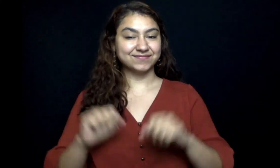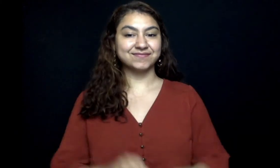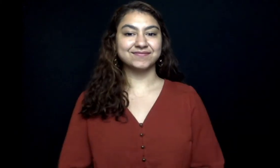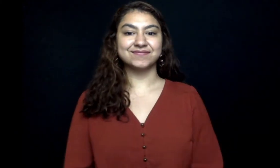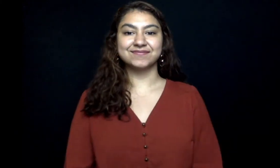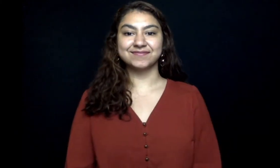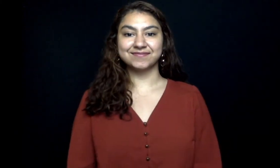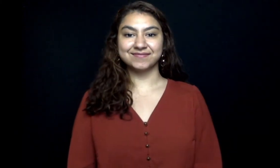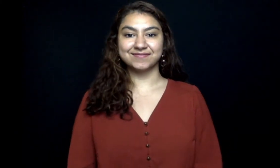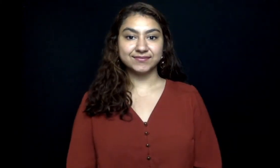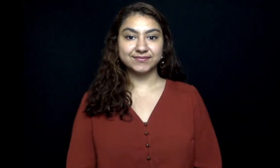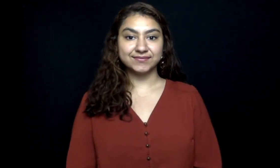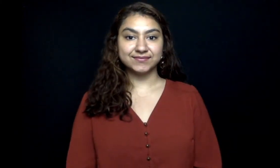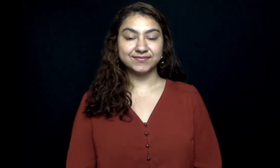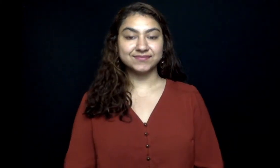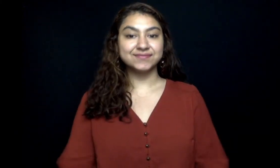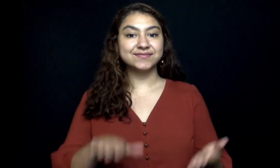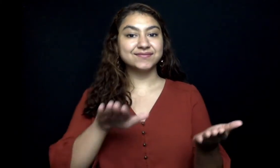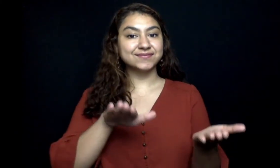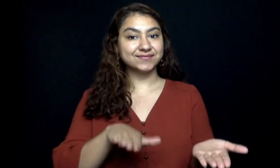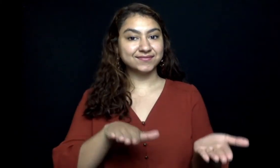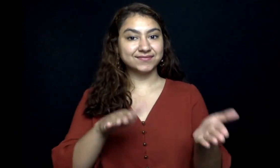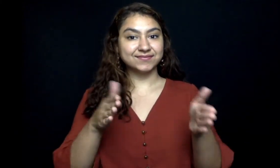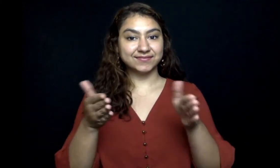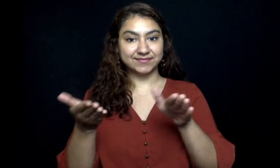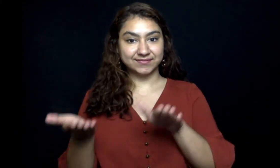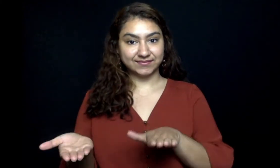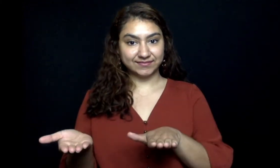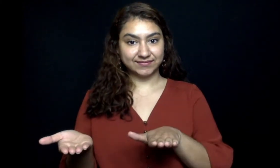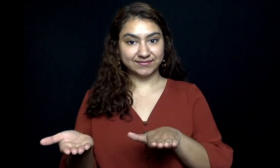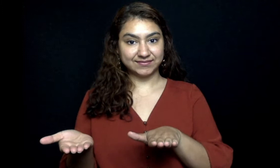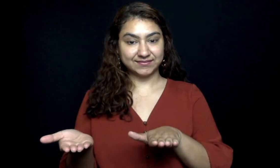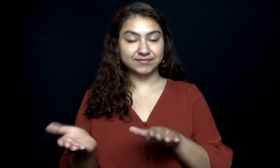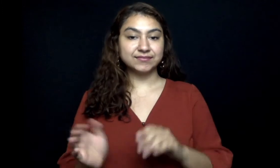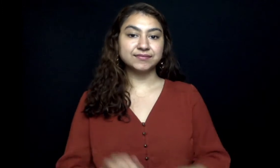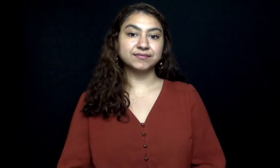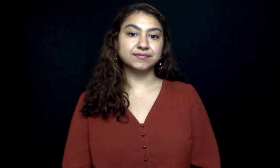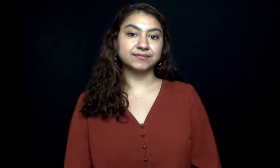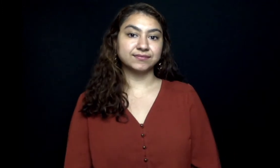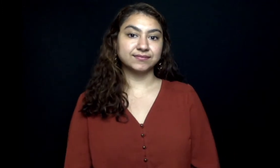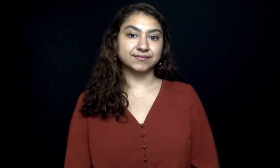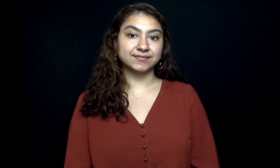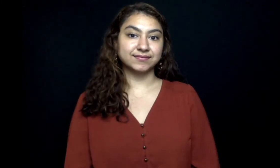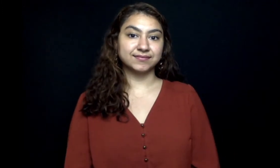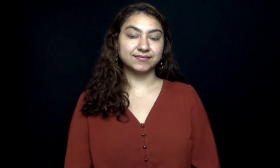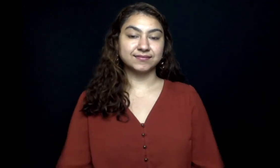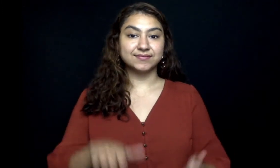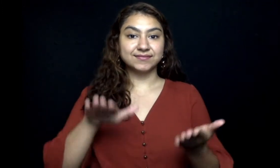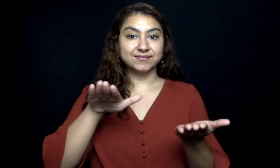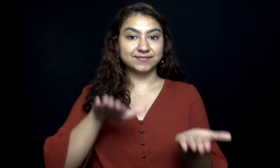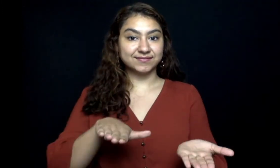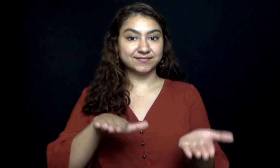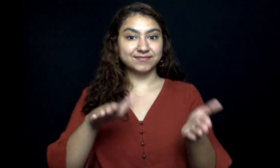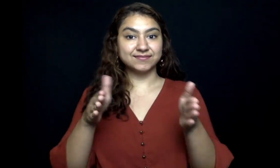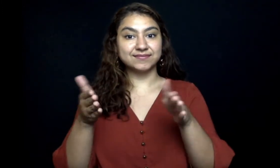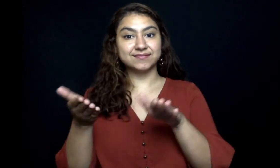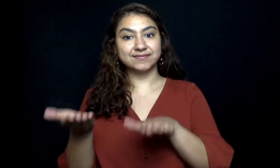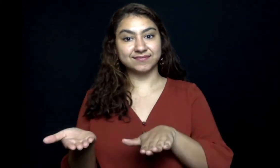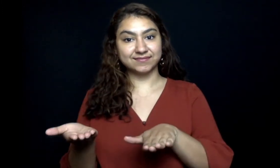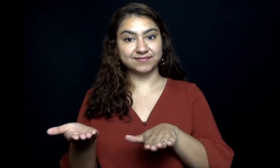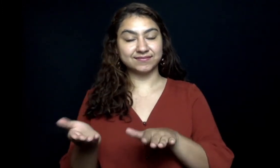Died